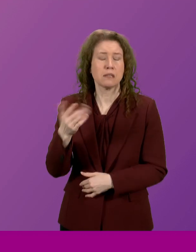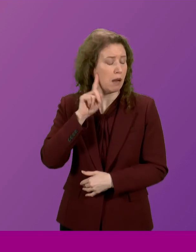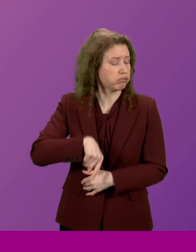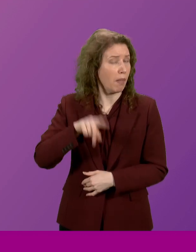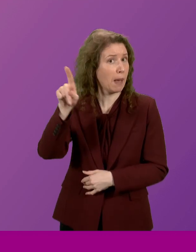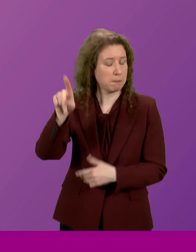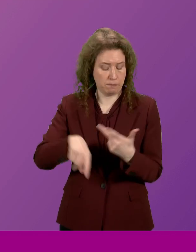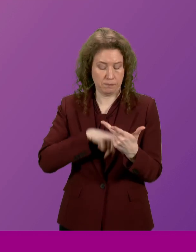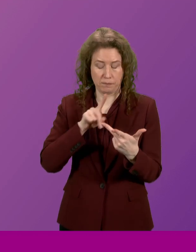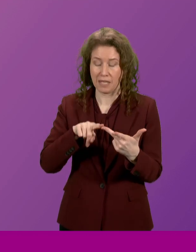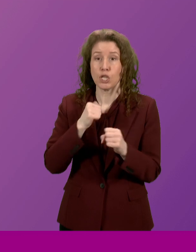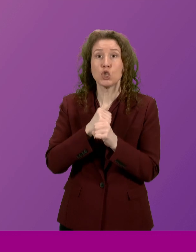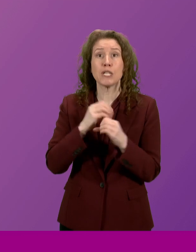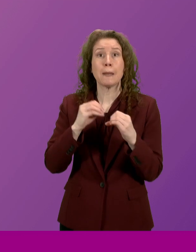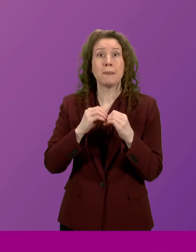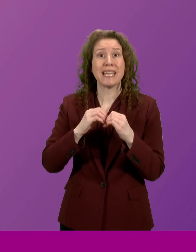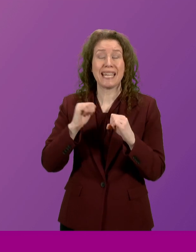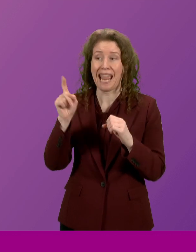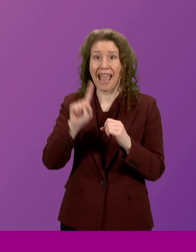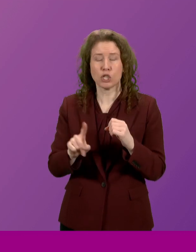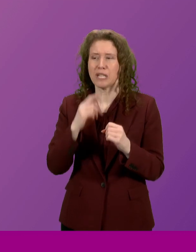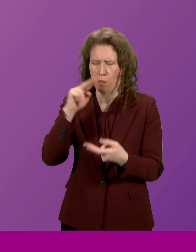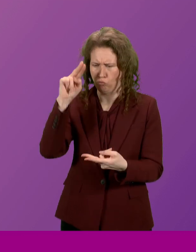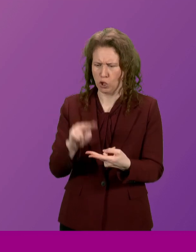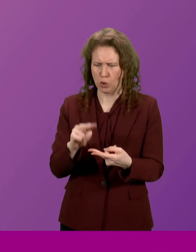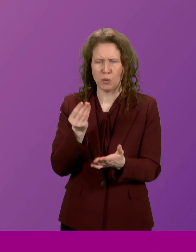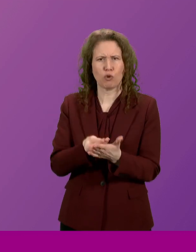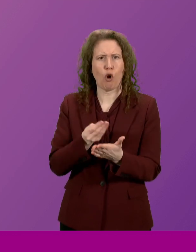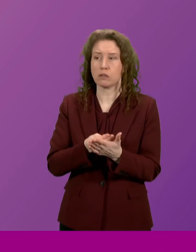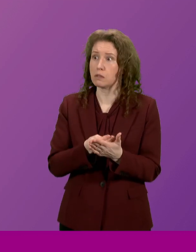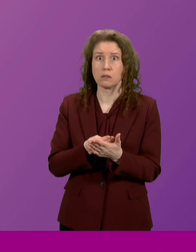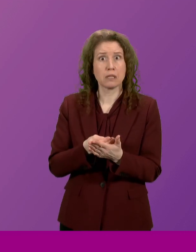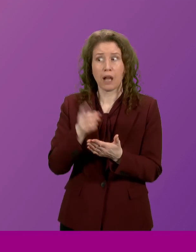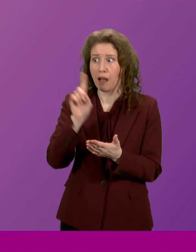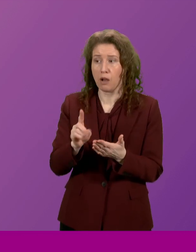on them. It promised that GB Energy would bring down energy bills, but energy bills have gone up.